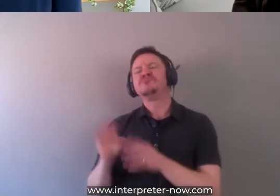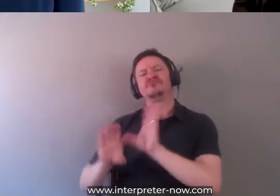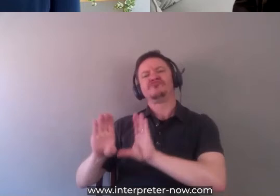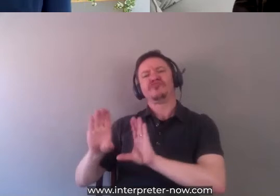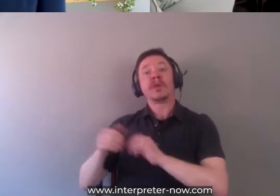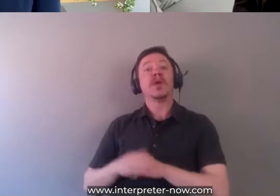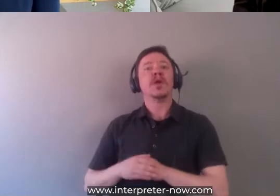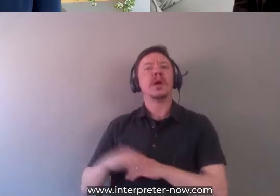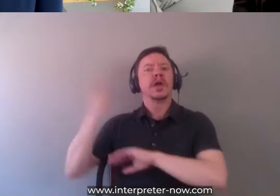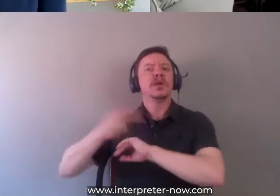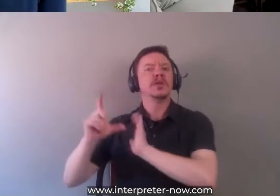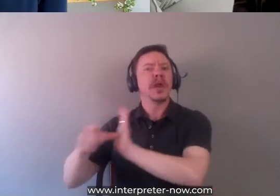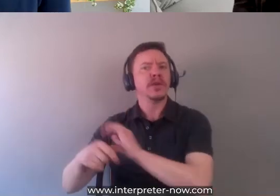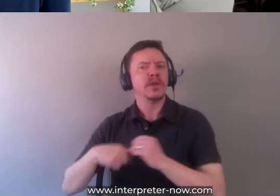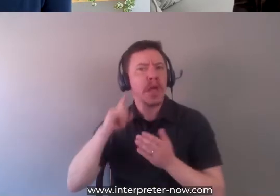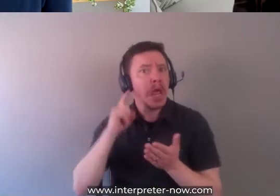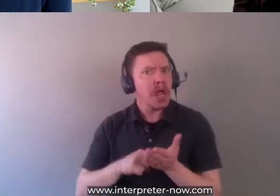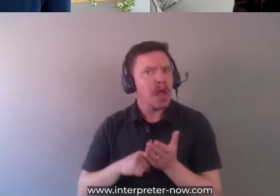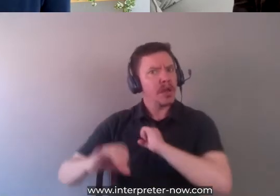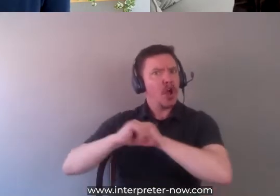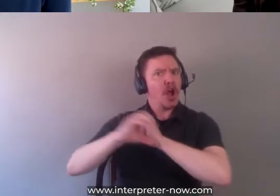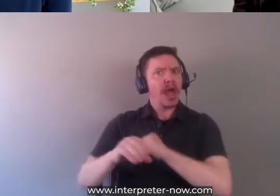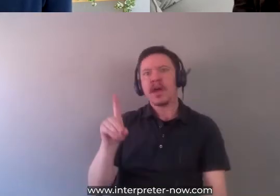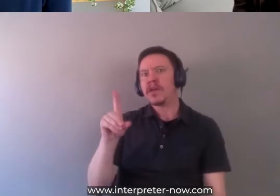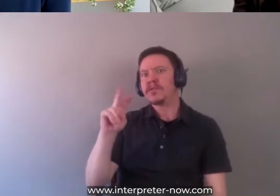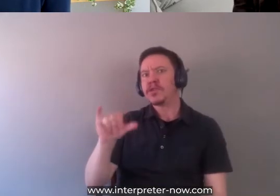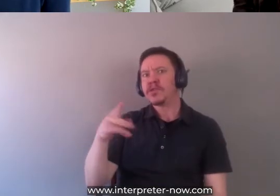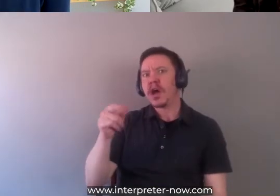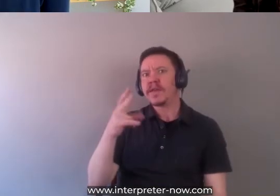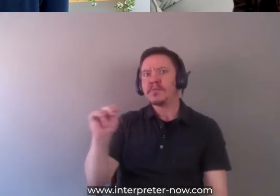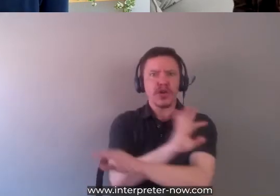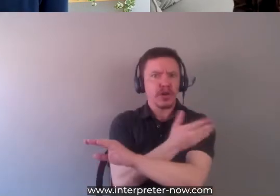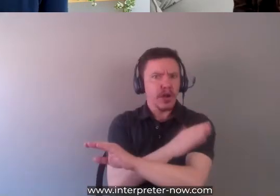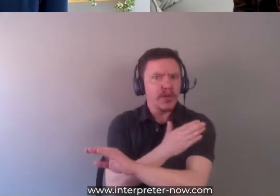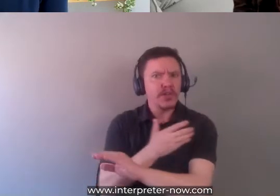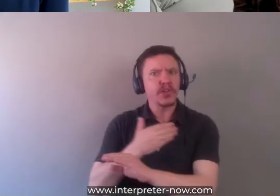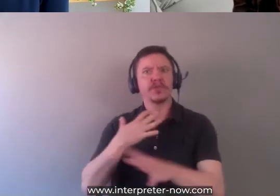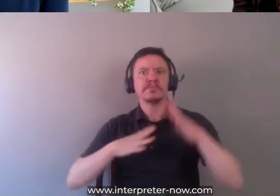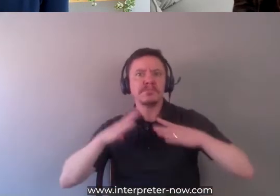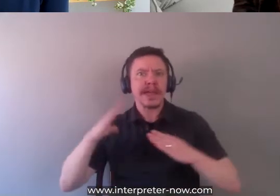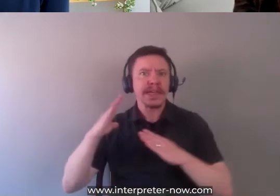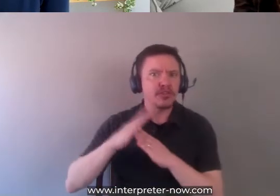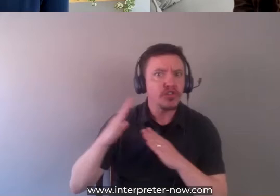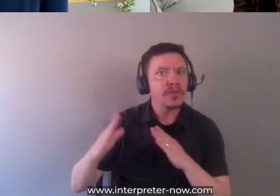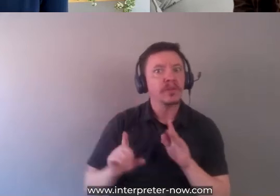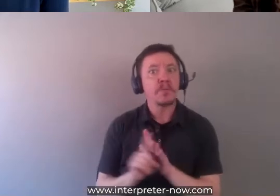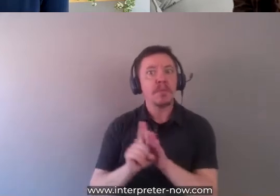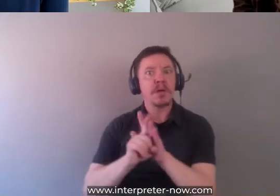you start noticing ads for Dolly Parton concerts and memorabilia popping up on every app you're